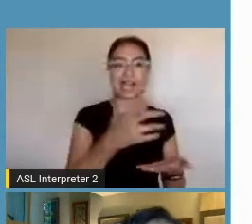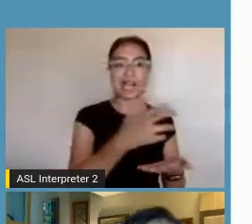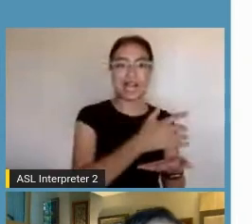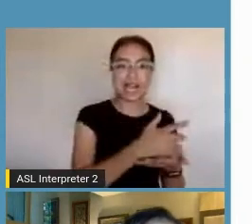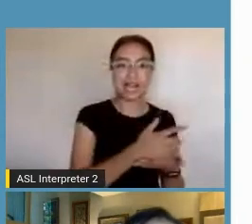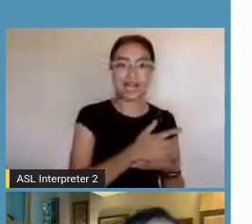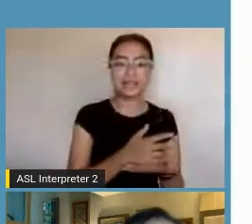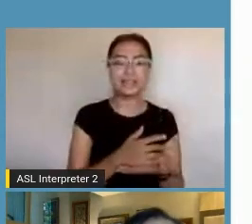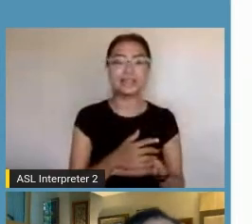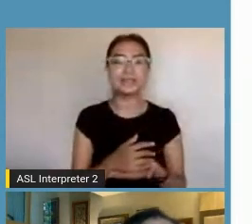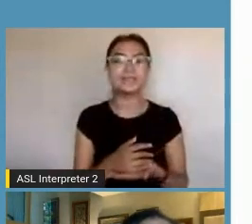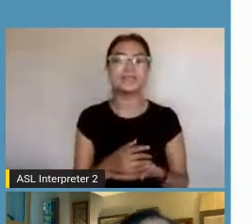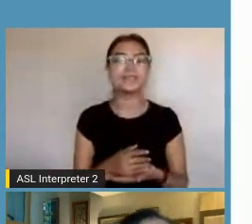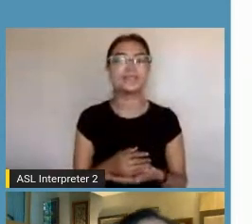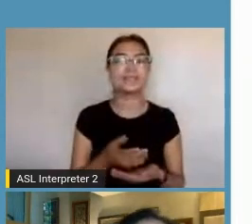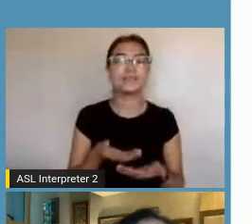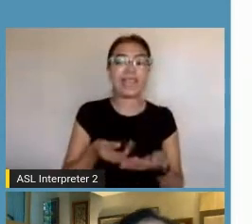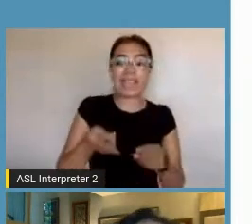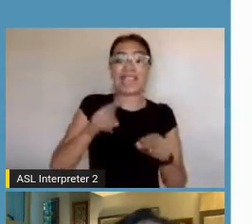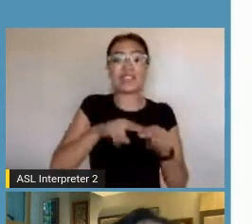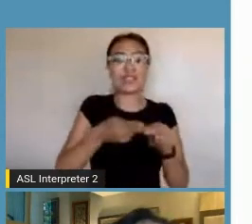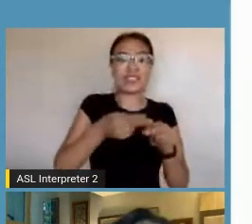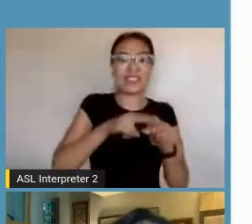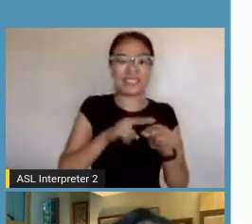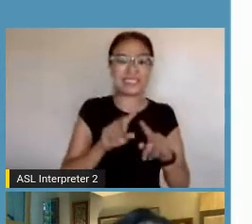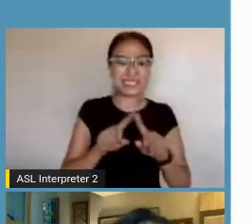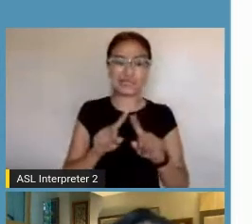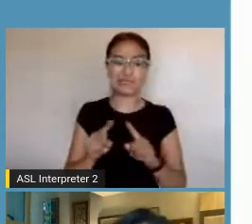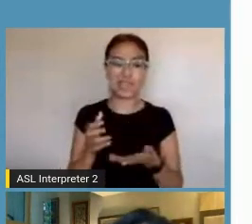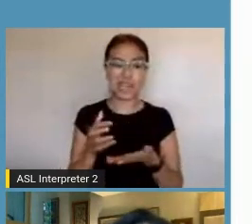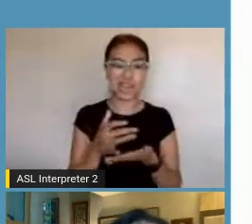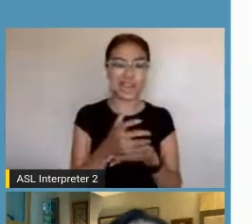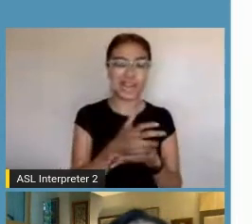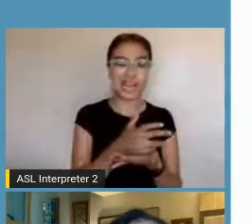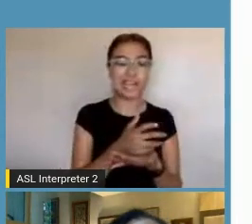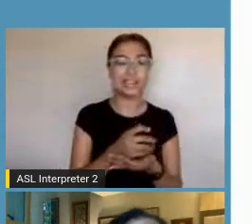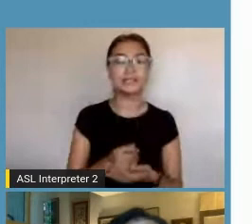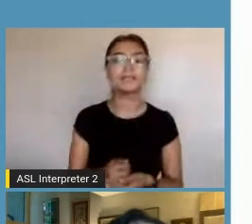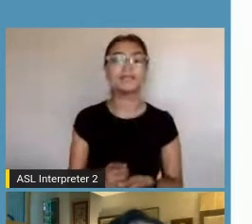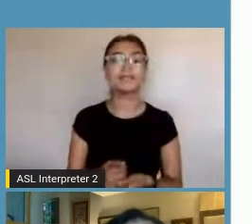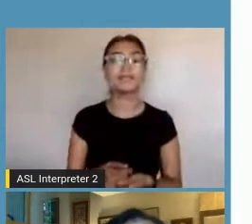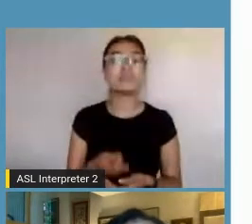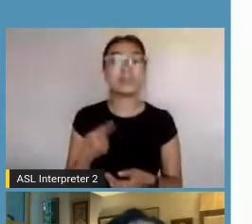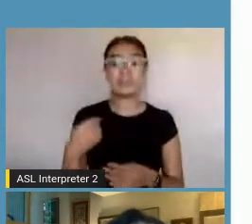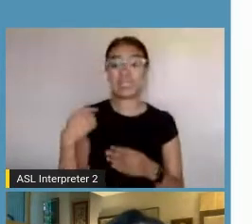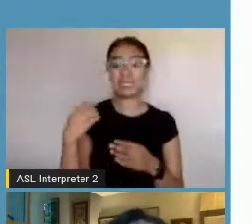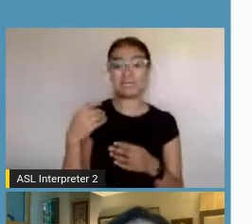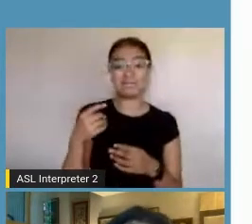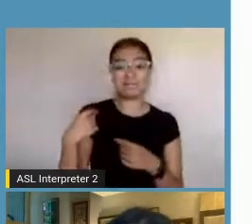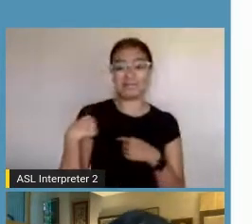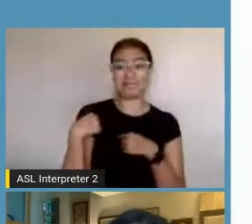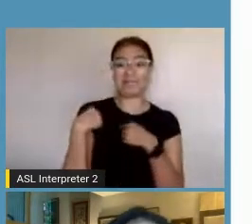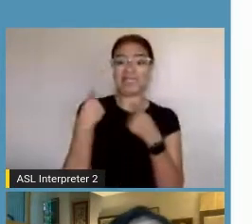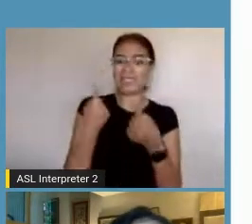collections. They have been around since 1936 and they have over 1000 member libraries and